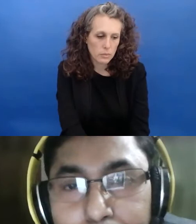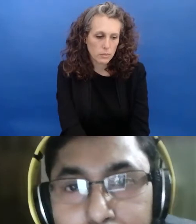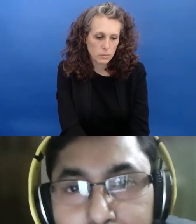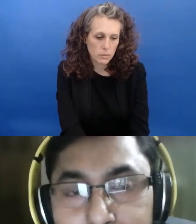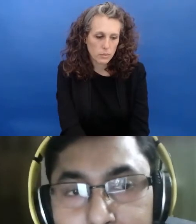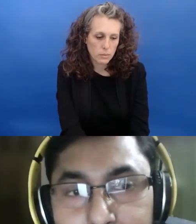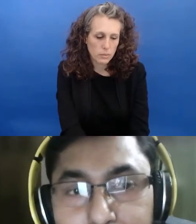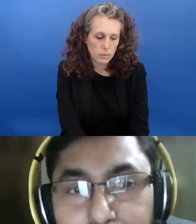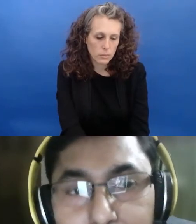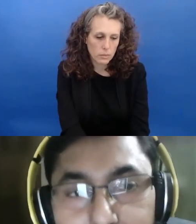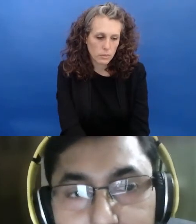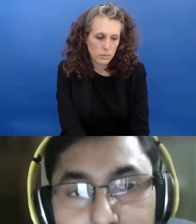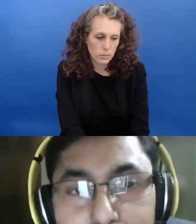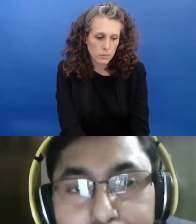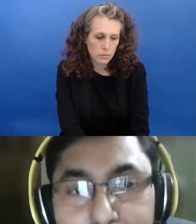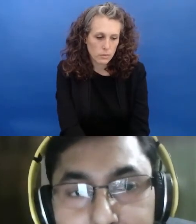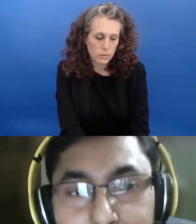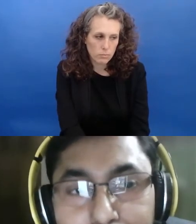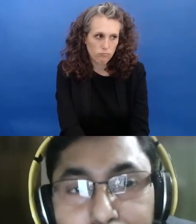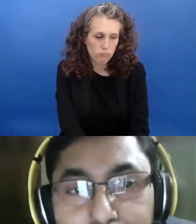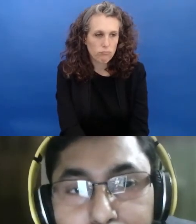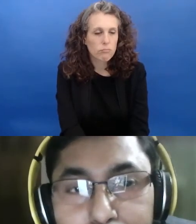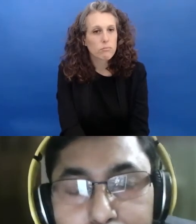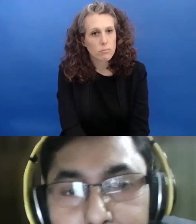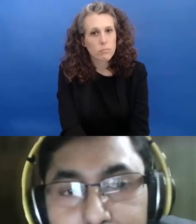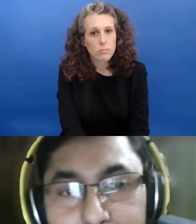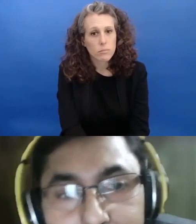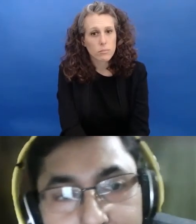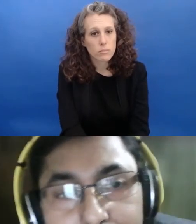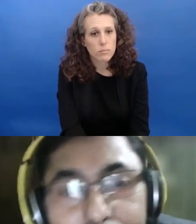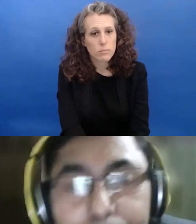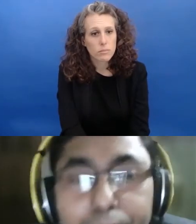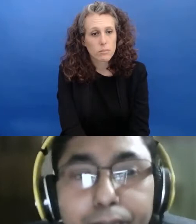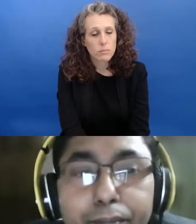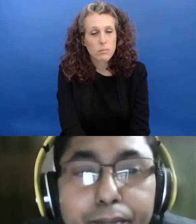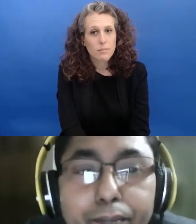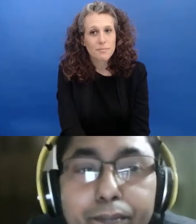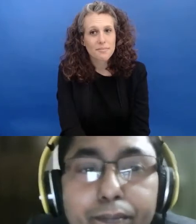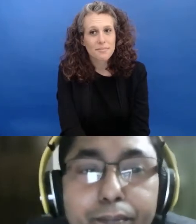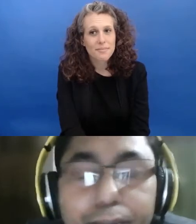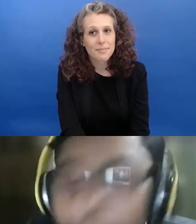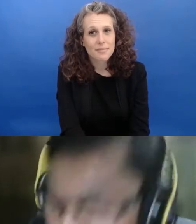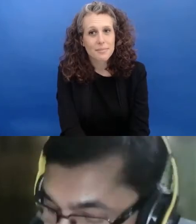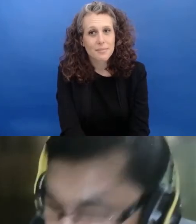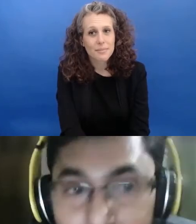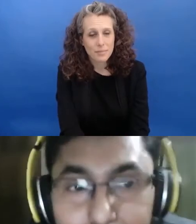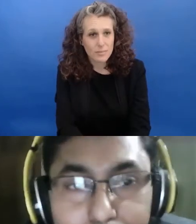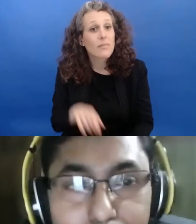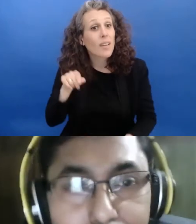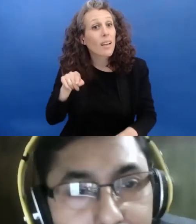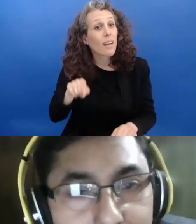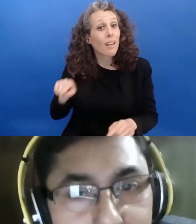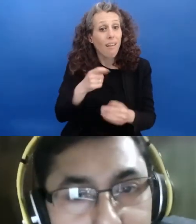conference or this event uh as an important um activity for us as a stakeholder group of persons